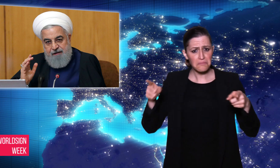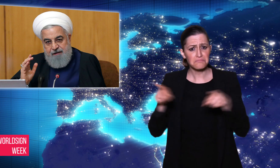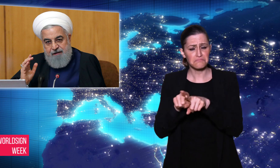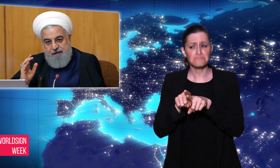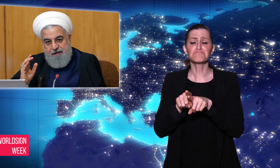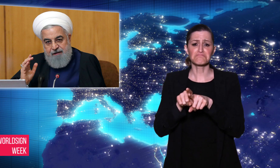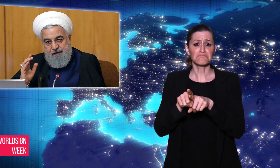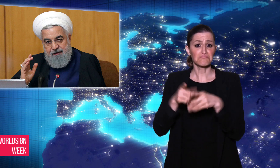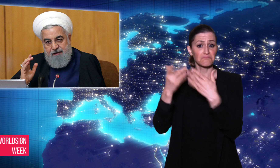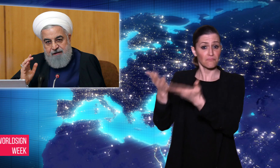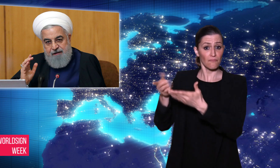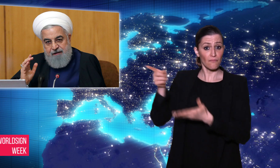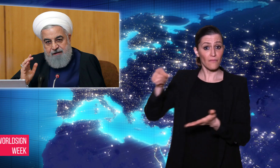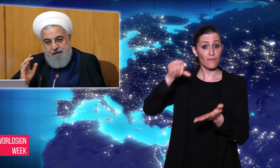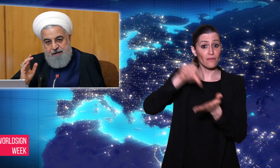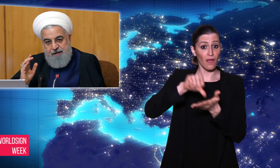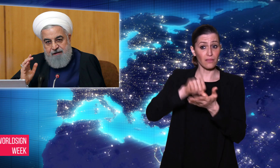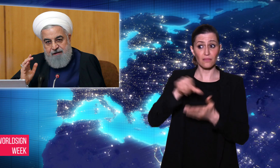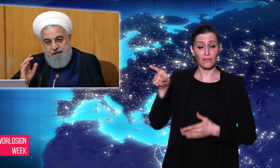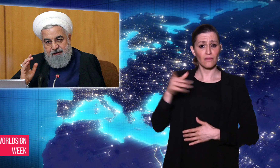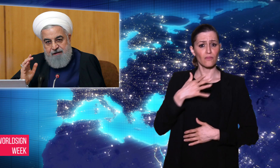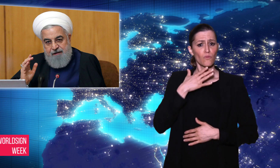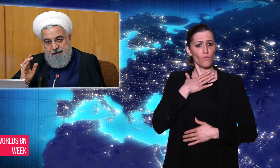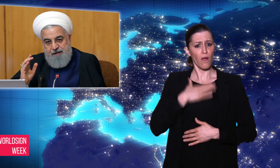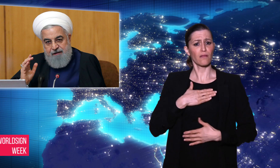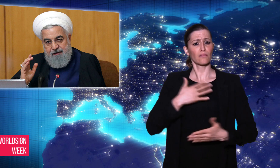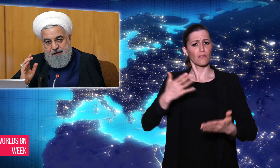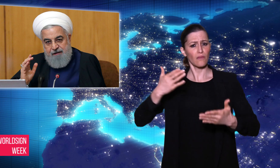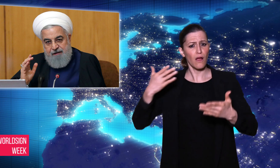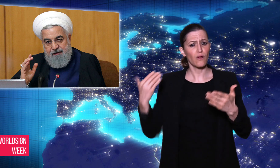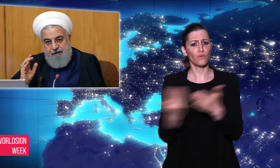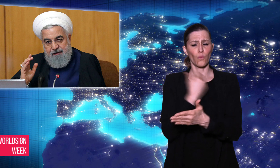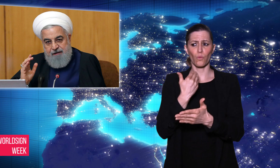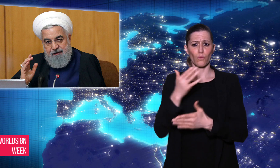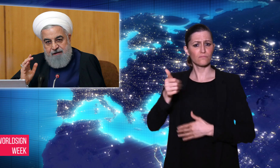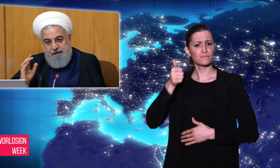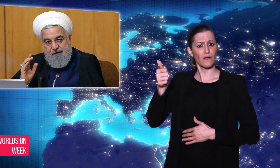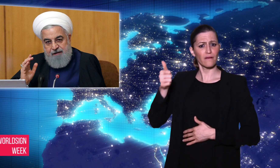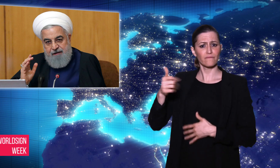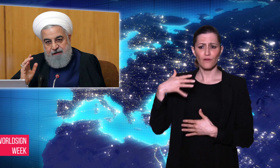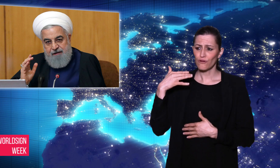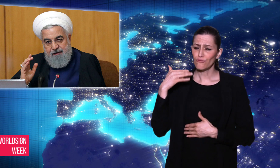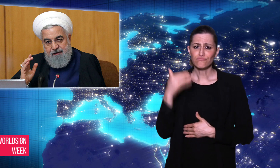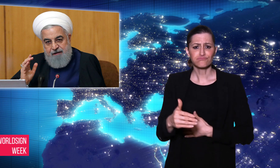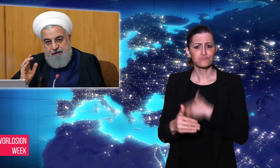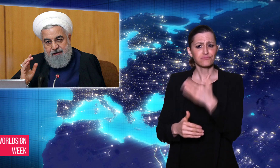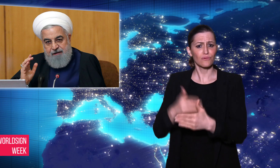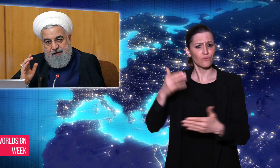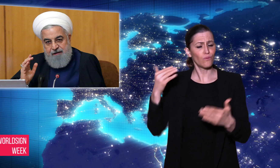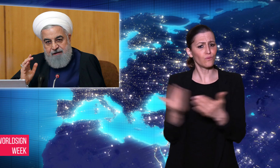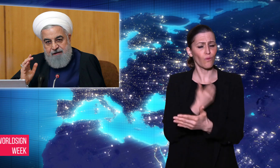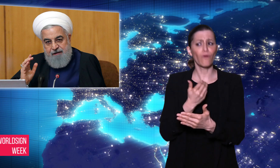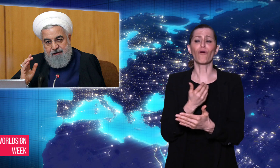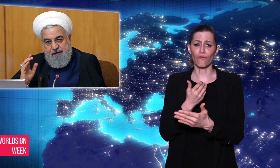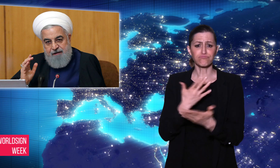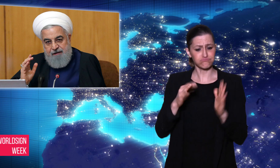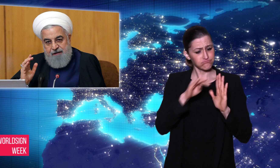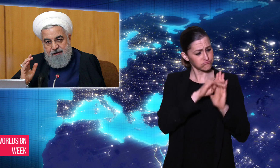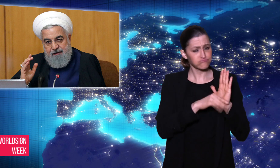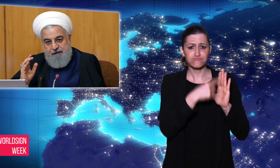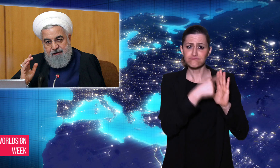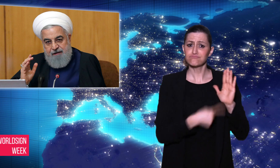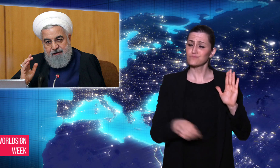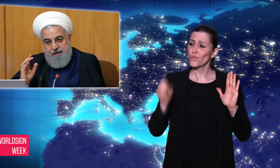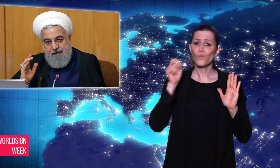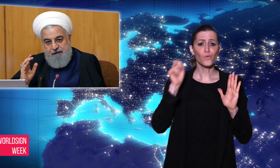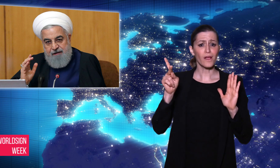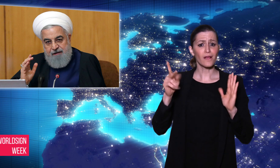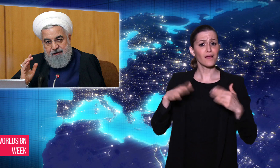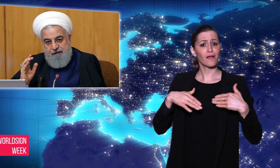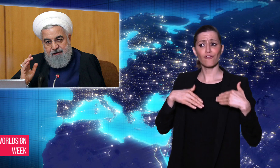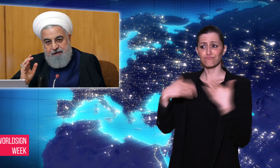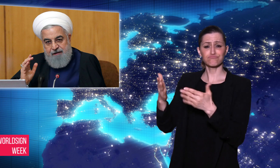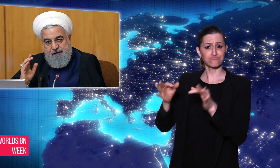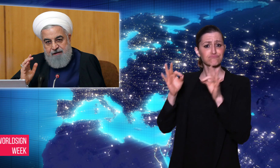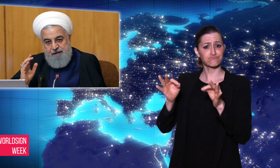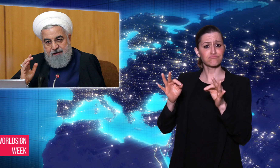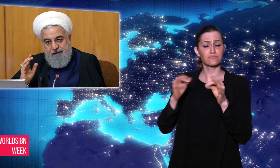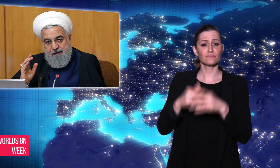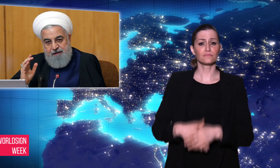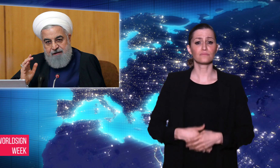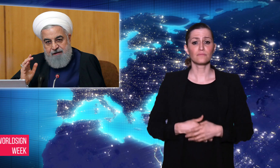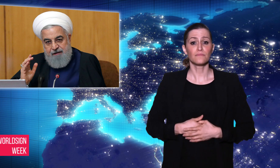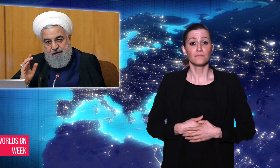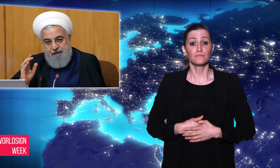agreement and the new actions by Iran is fully legal.